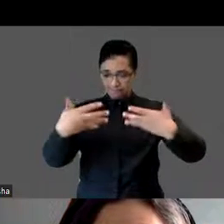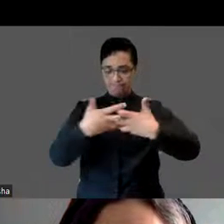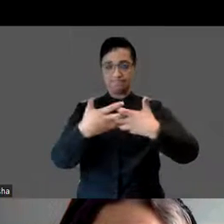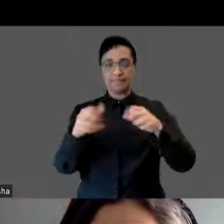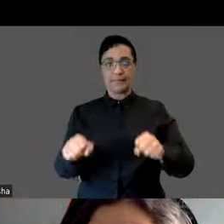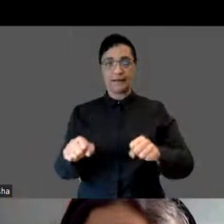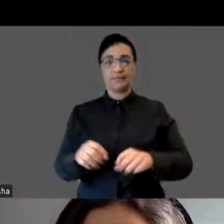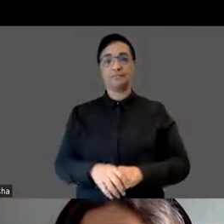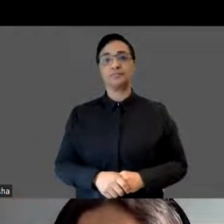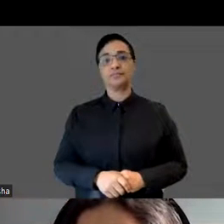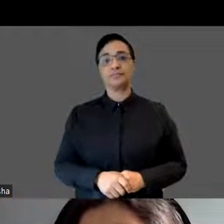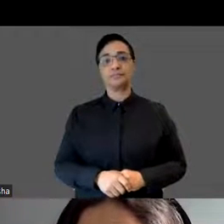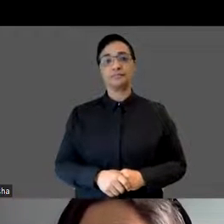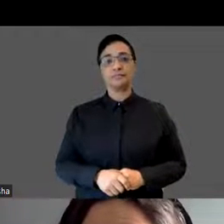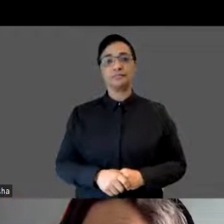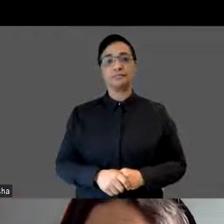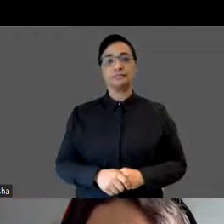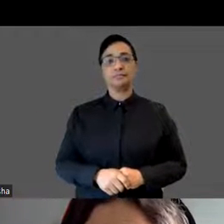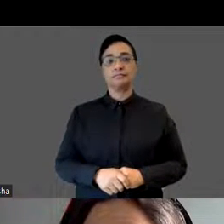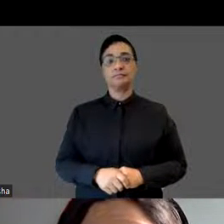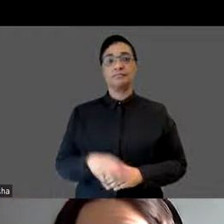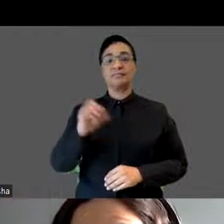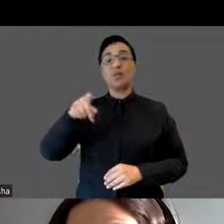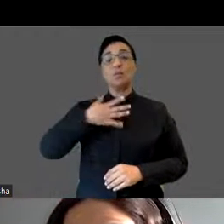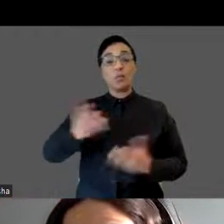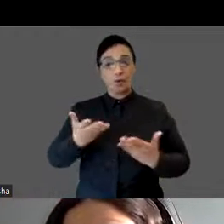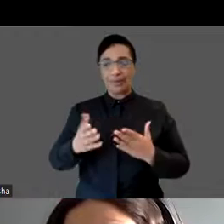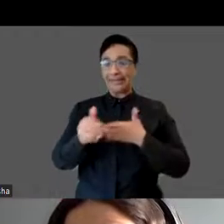OPDs want leadership, not consultation.